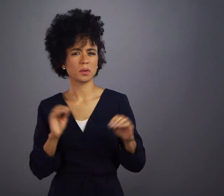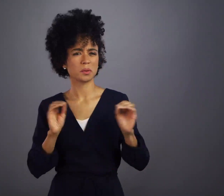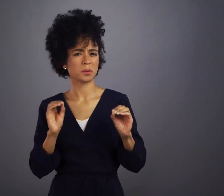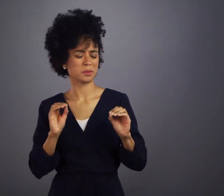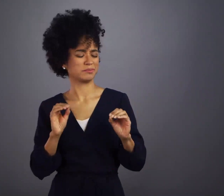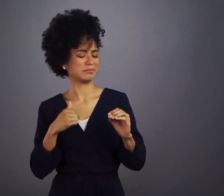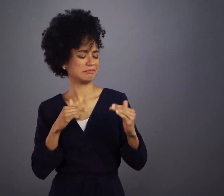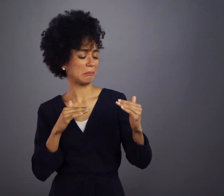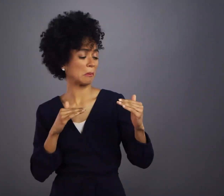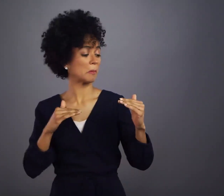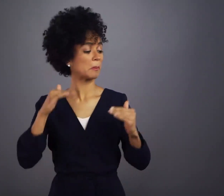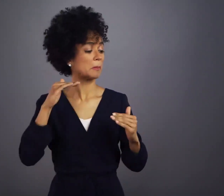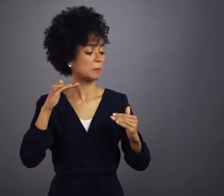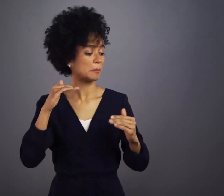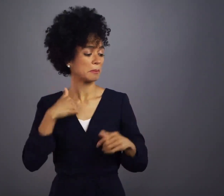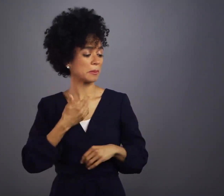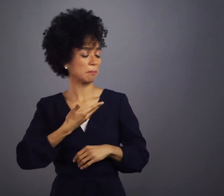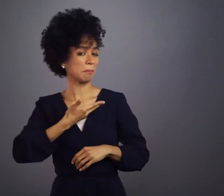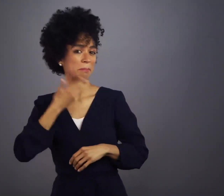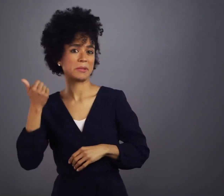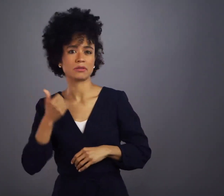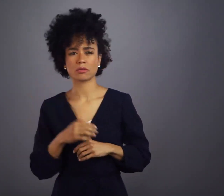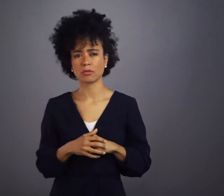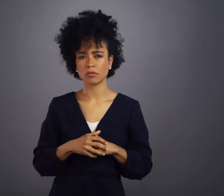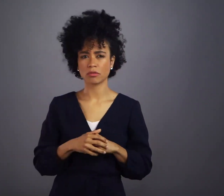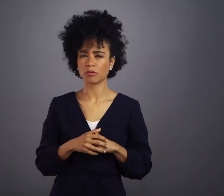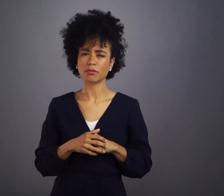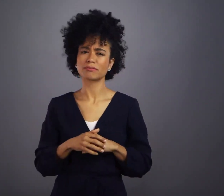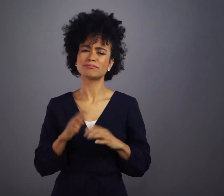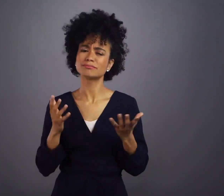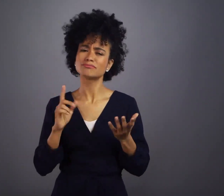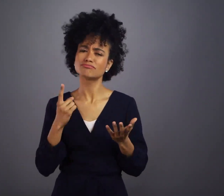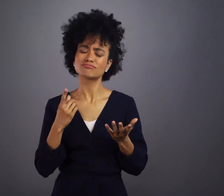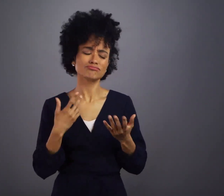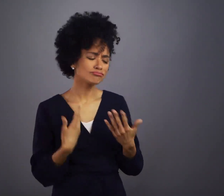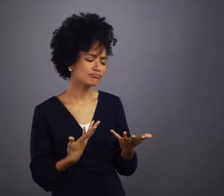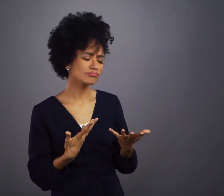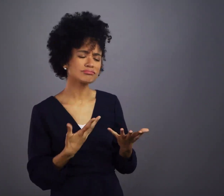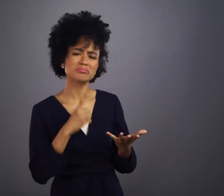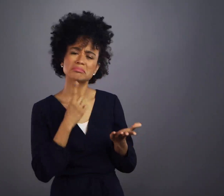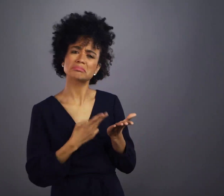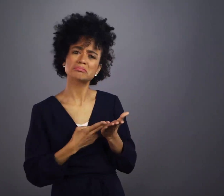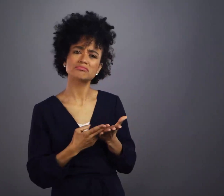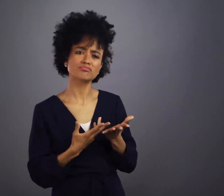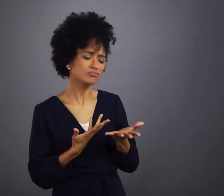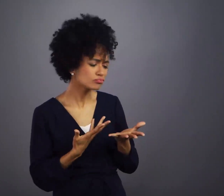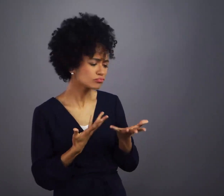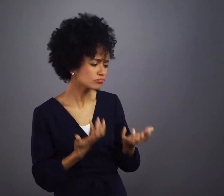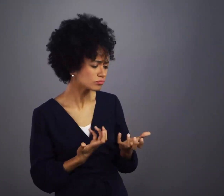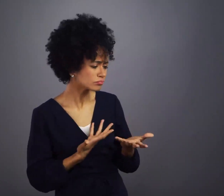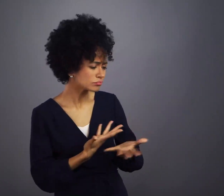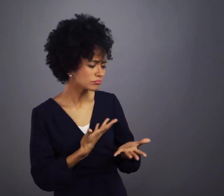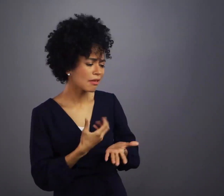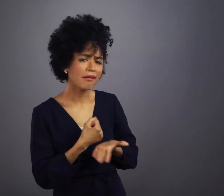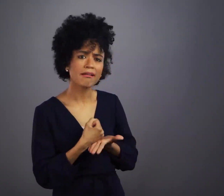that he has no attitude of Holier Than Thou, nothing whatever except the sincere desire to be helpful;